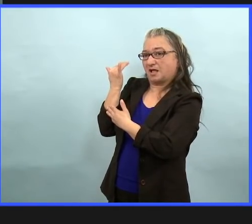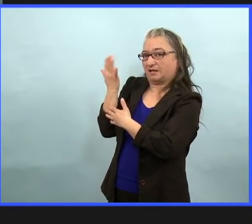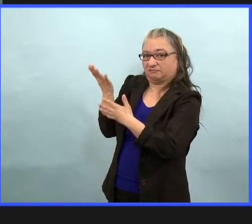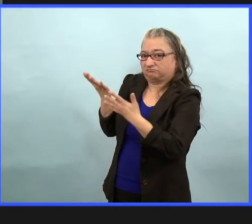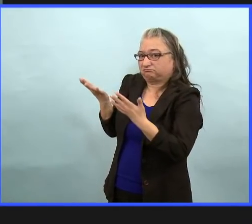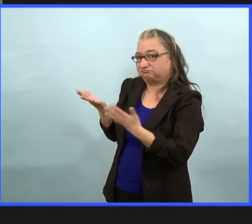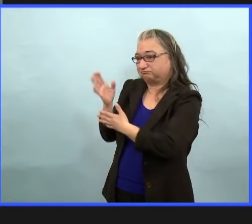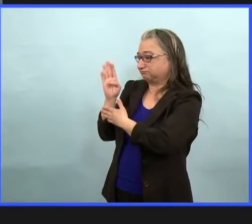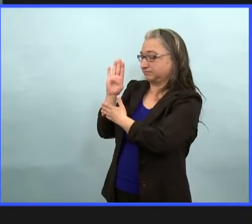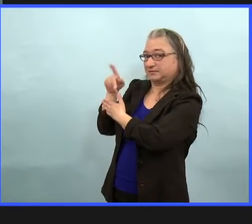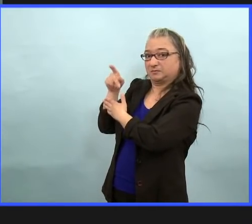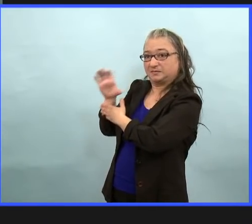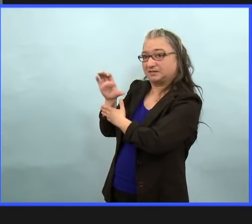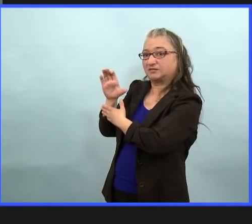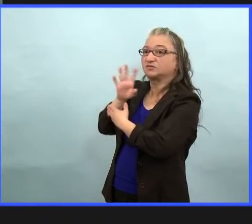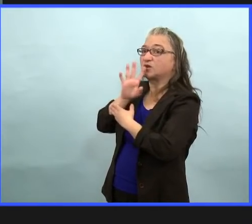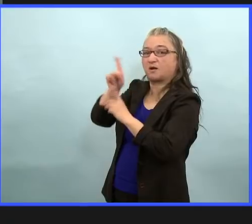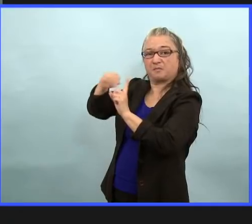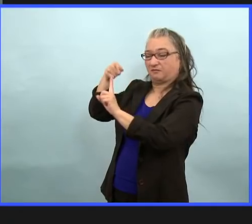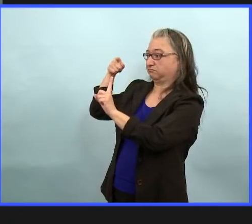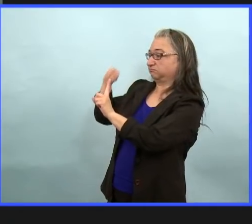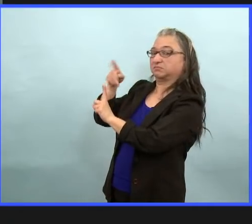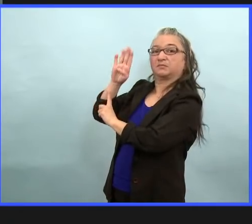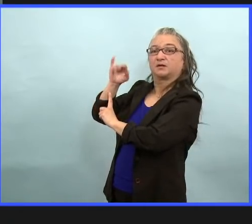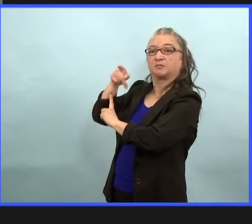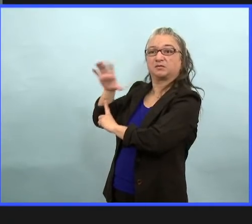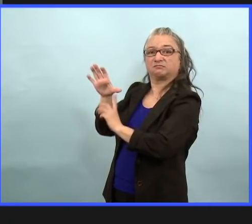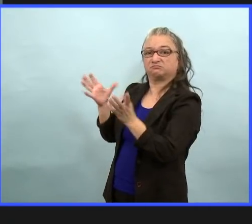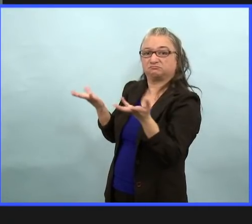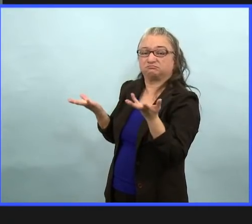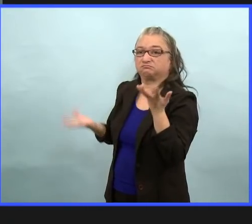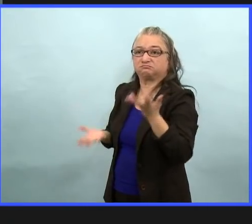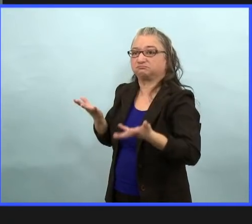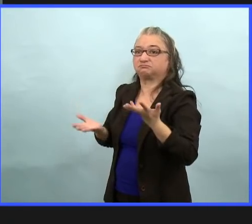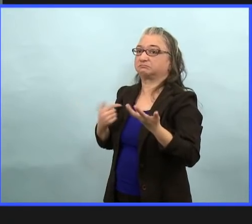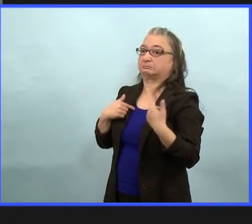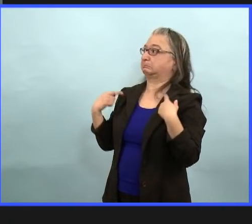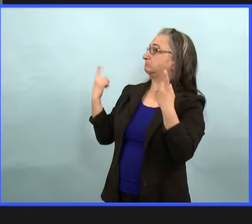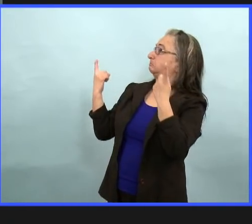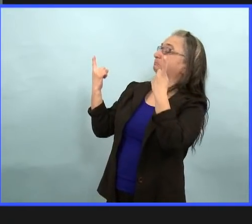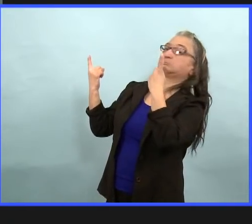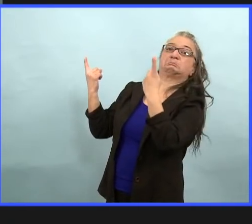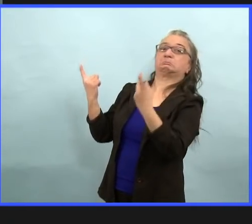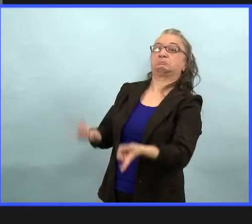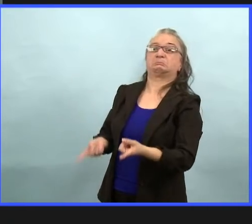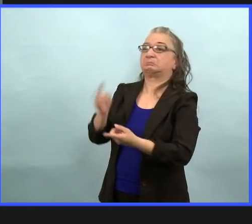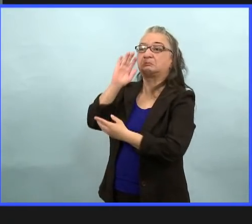today because i we'd been i've been tracking for a while and we understood that they there were an